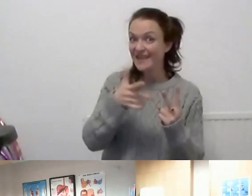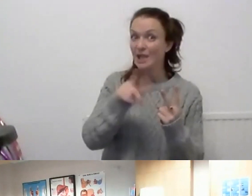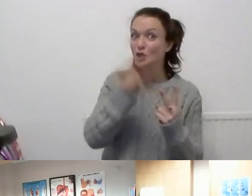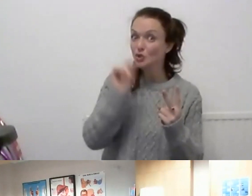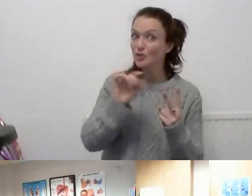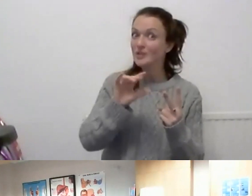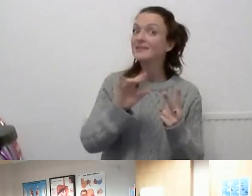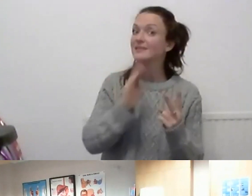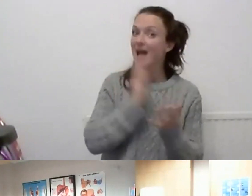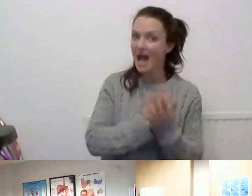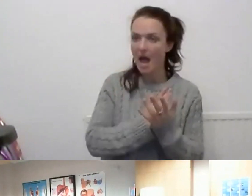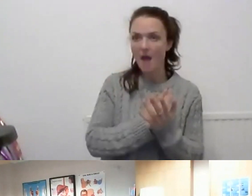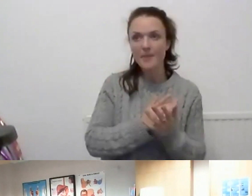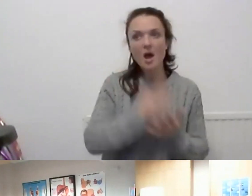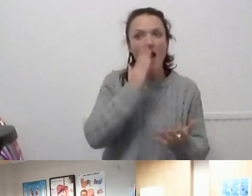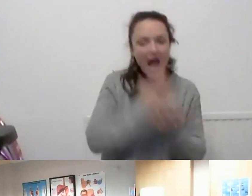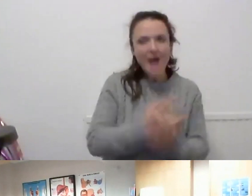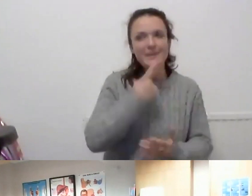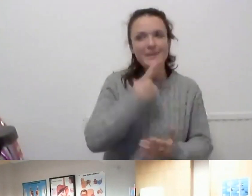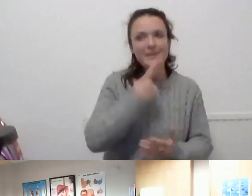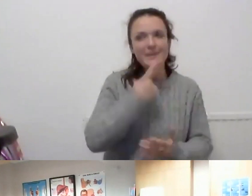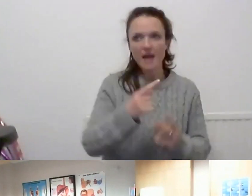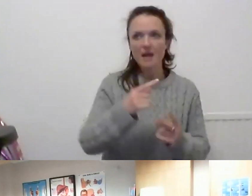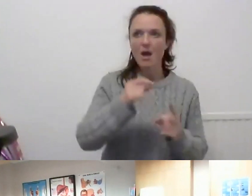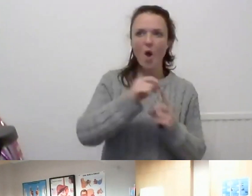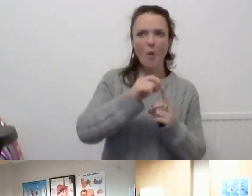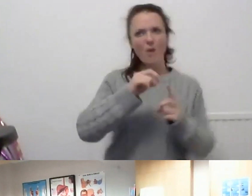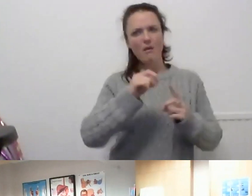like the AstraZeneca vaccine, and I will have the AstraZeneca vaccine that I'm so passionate about